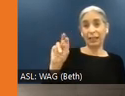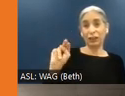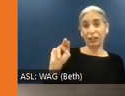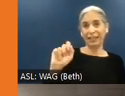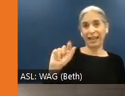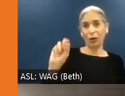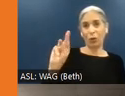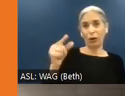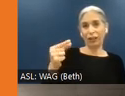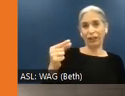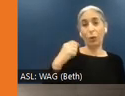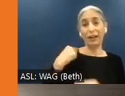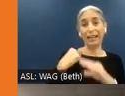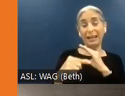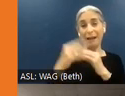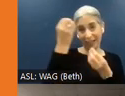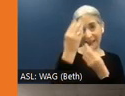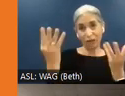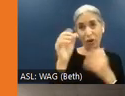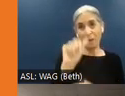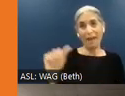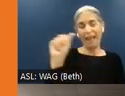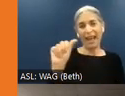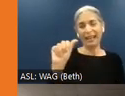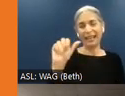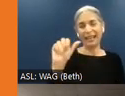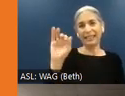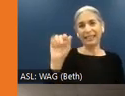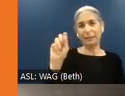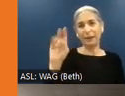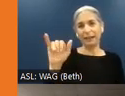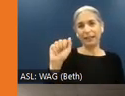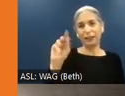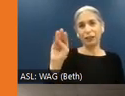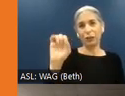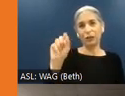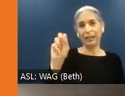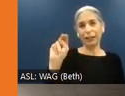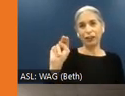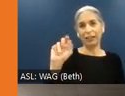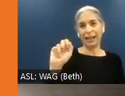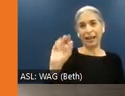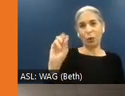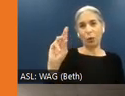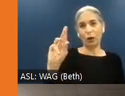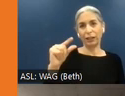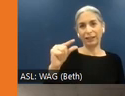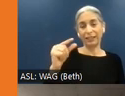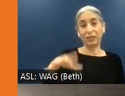or email info@accessibilityassociation.org to see how you can become a member.